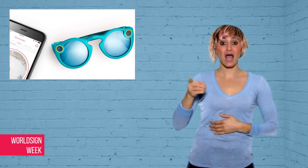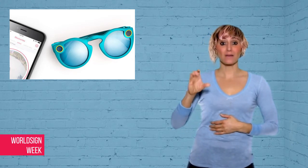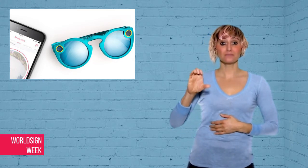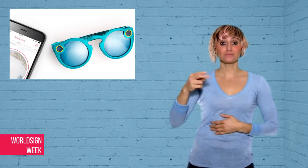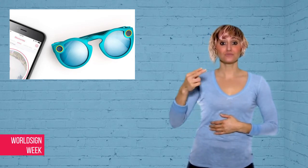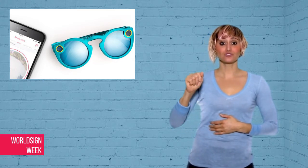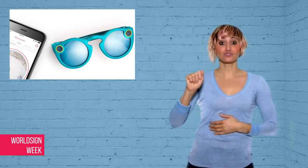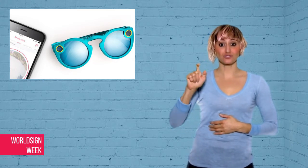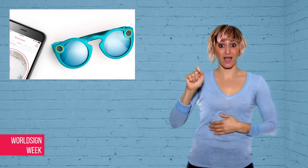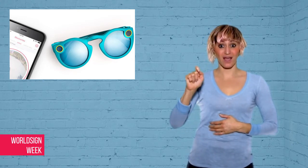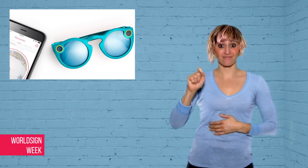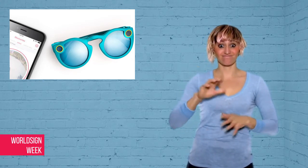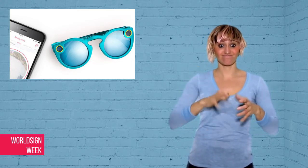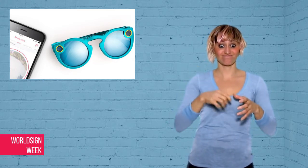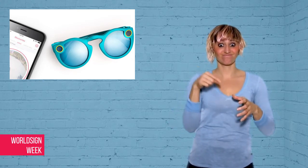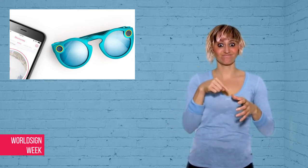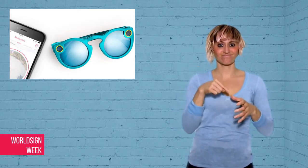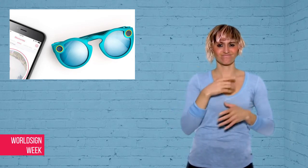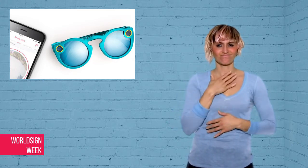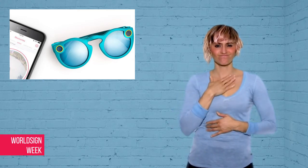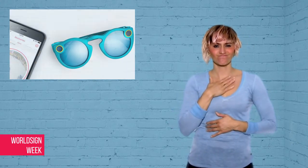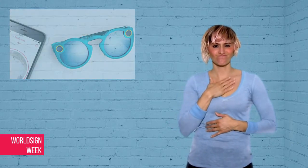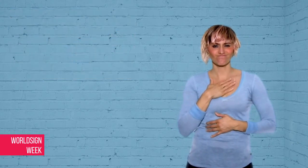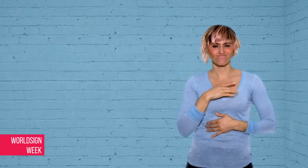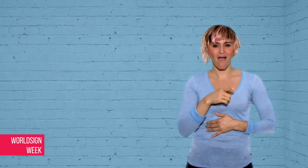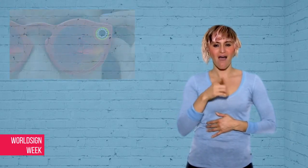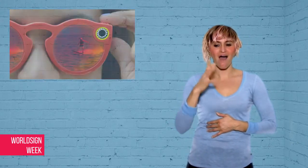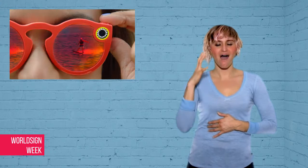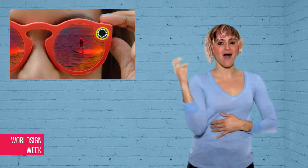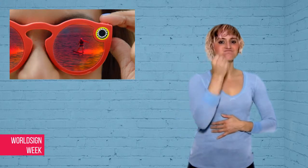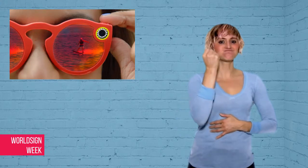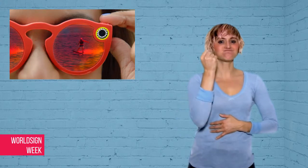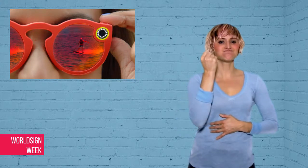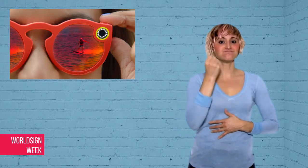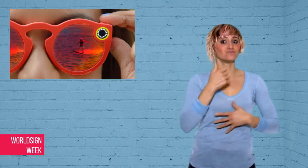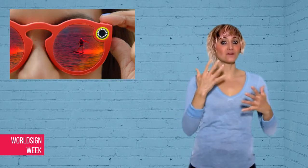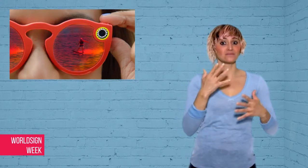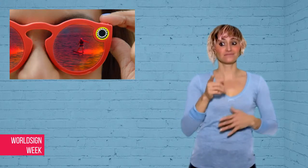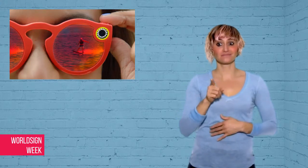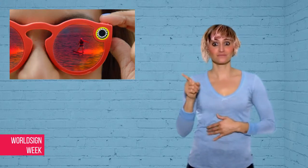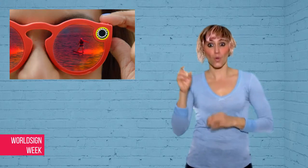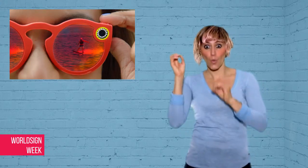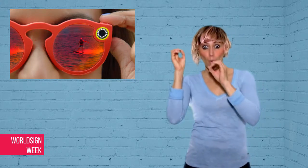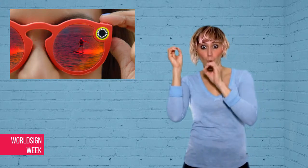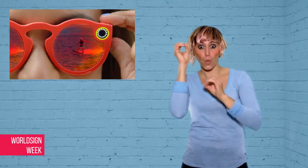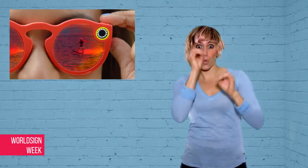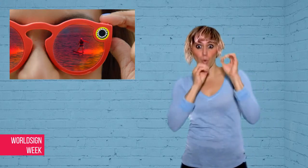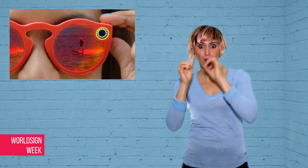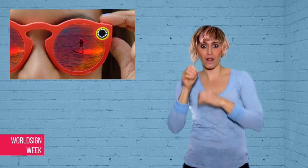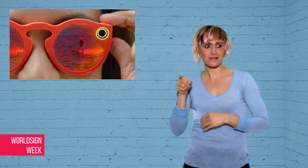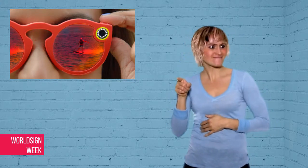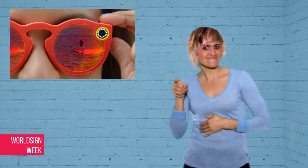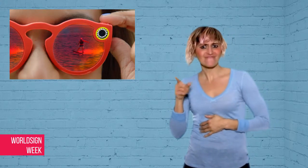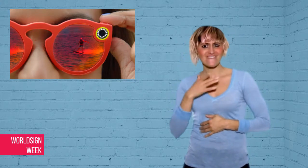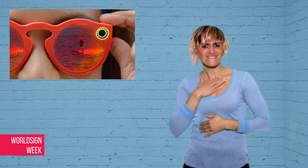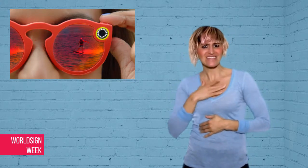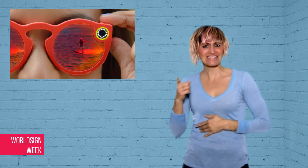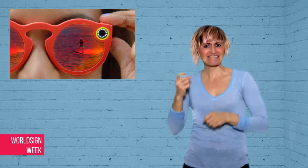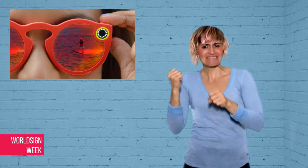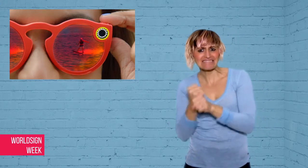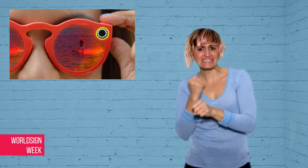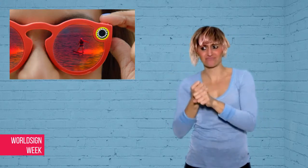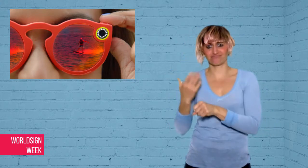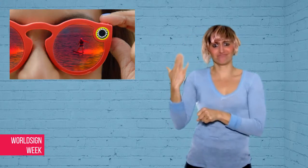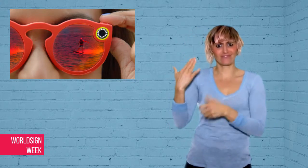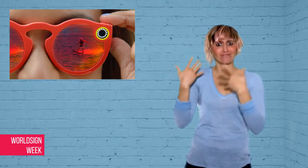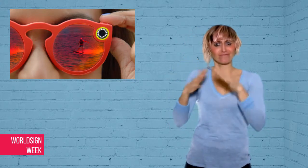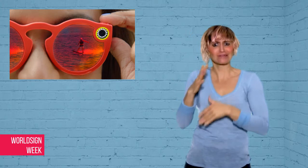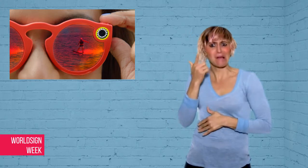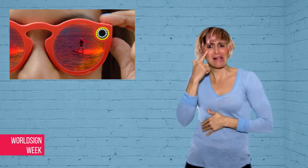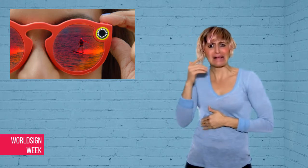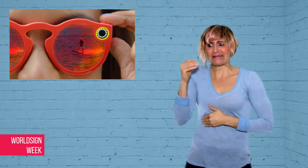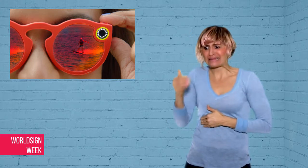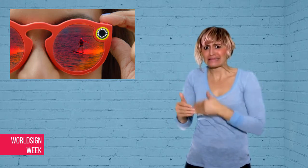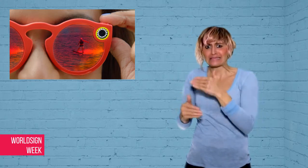trying something that Google has failed to do